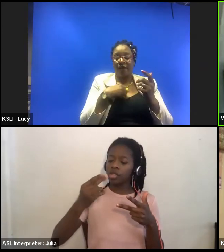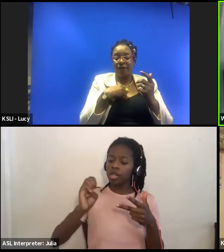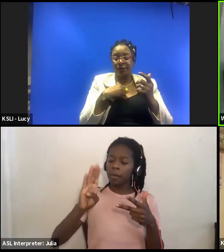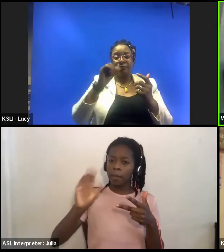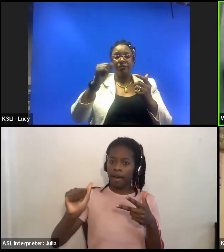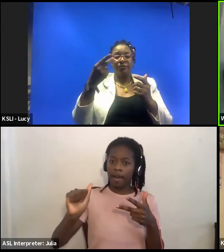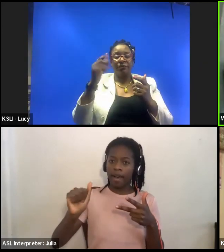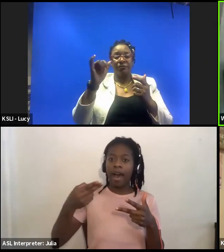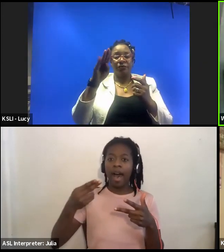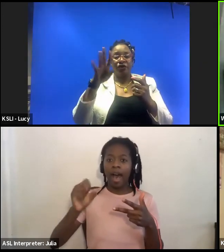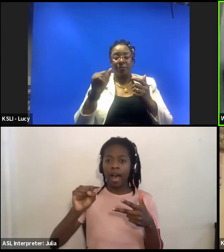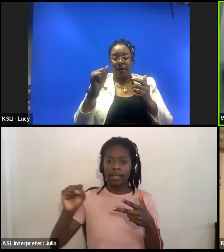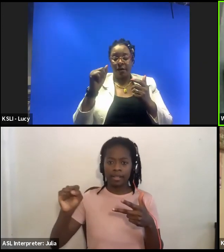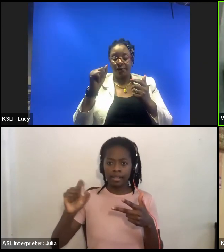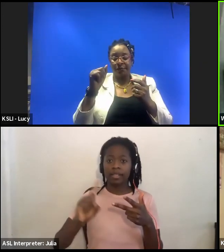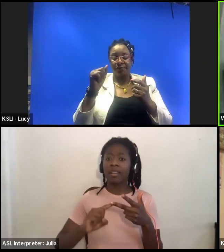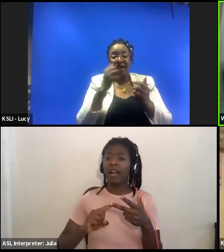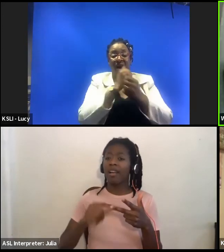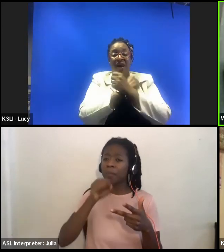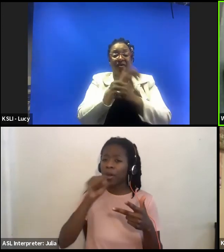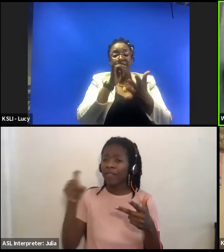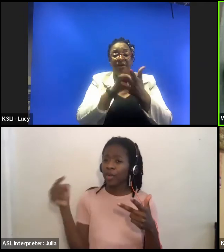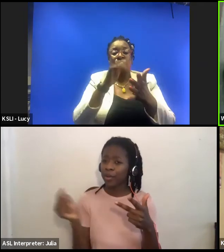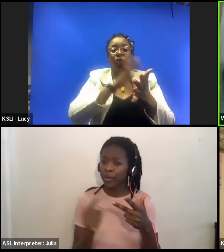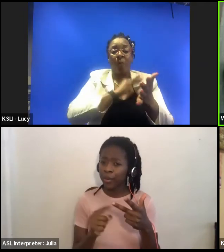I love her because she empowers,